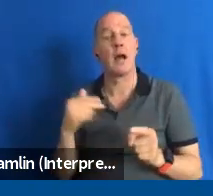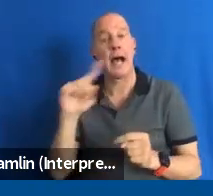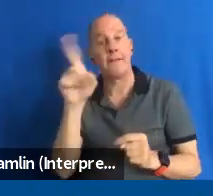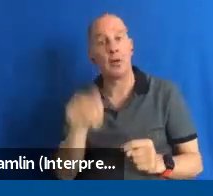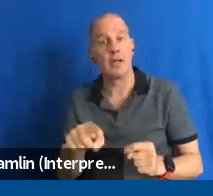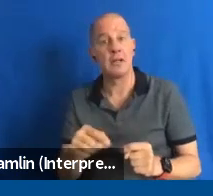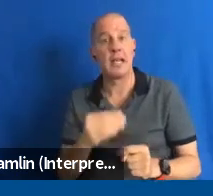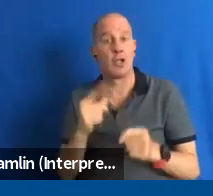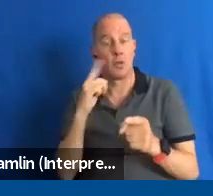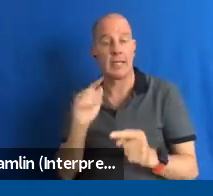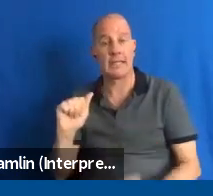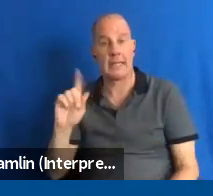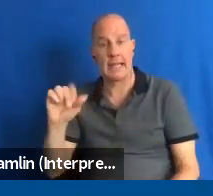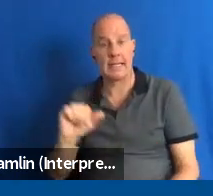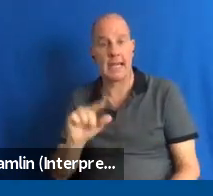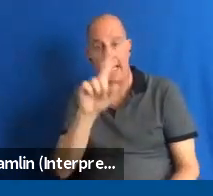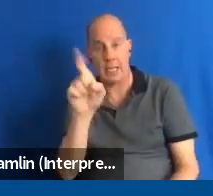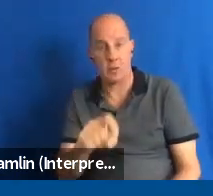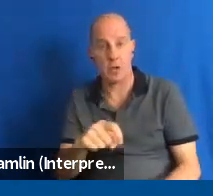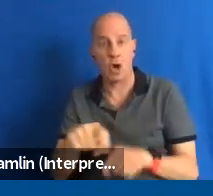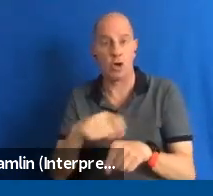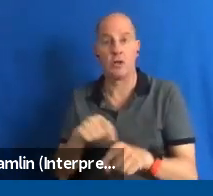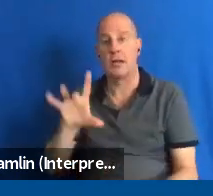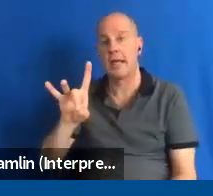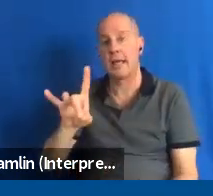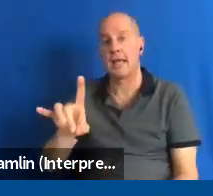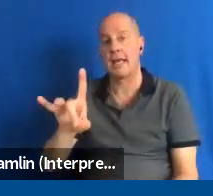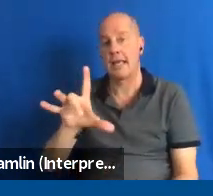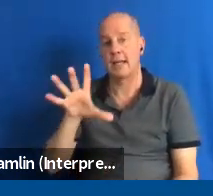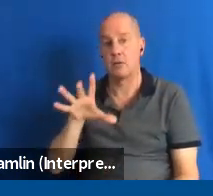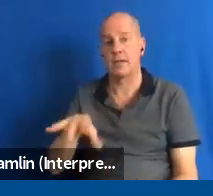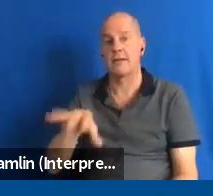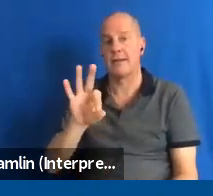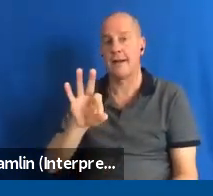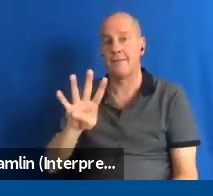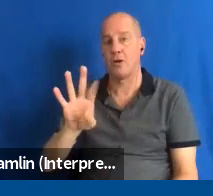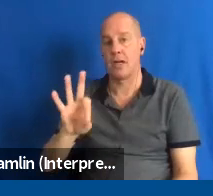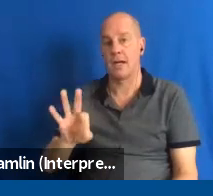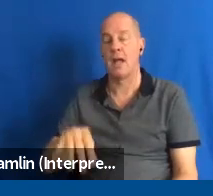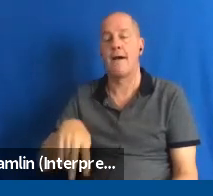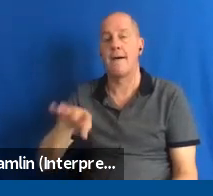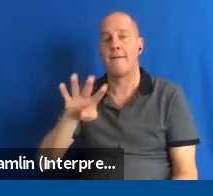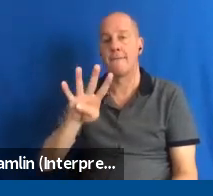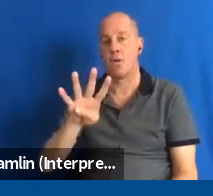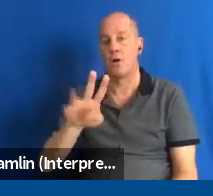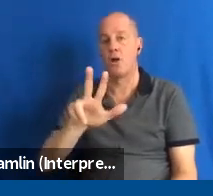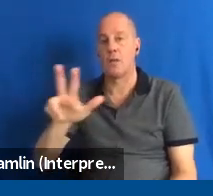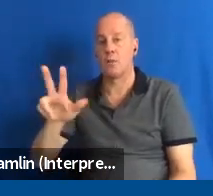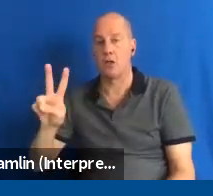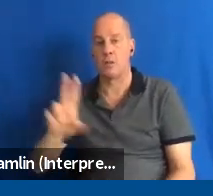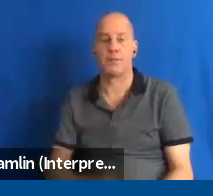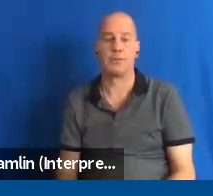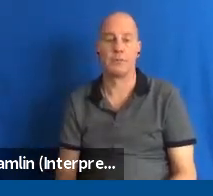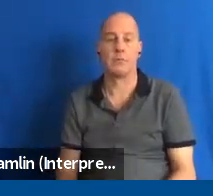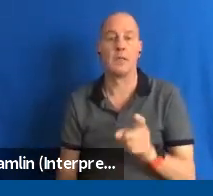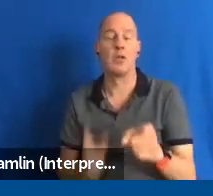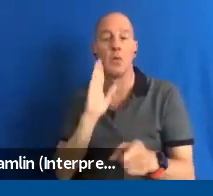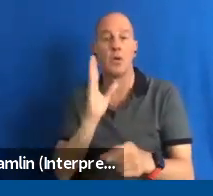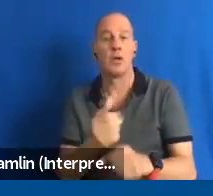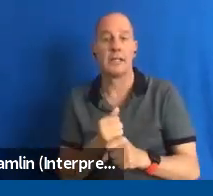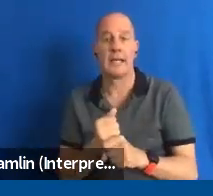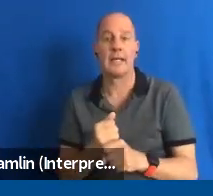ADA question, you can call us. You are going to receive an email with a link to an online session